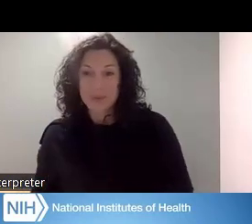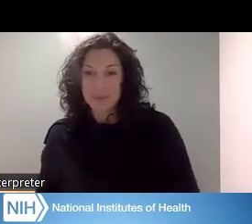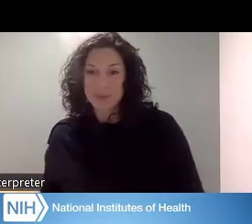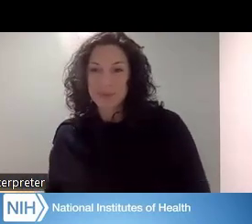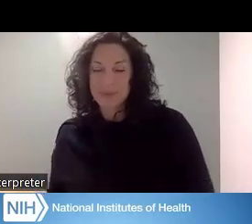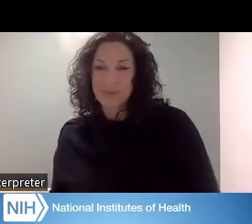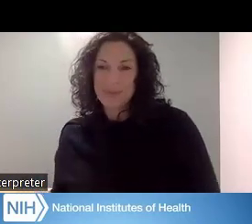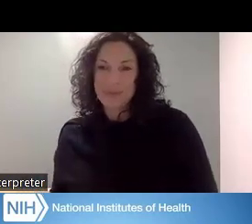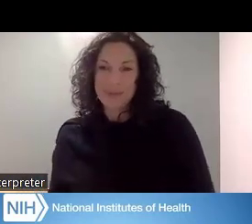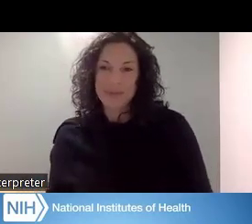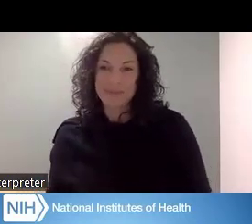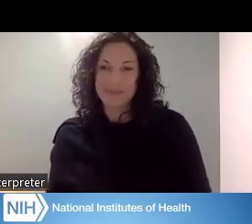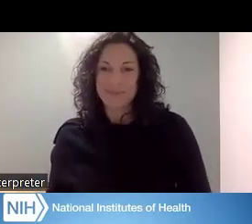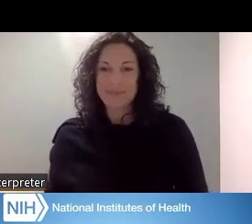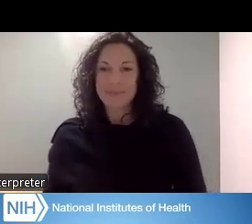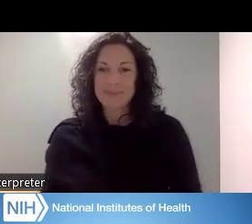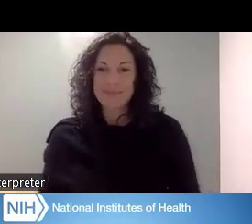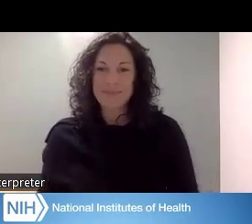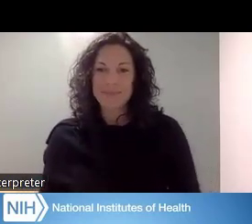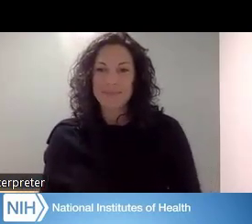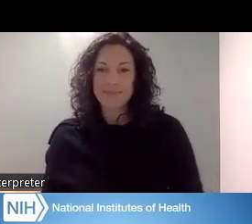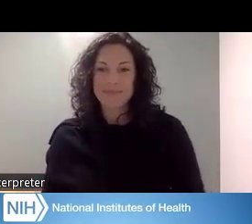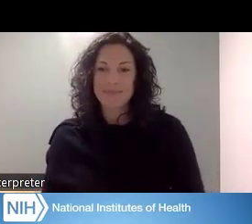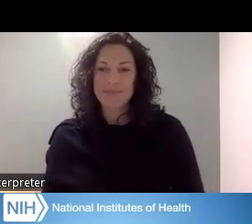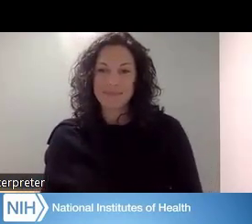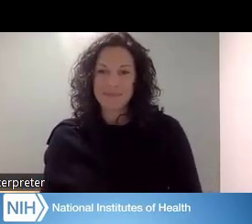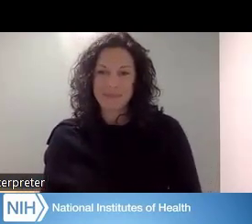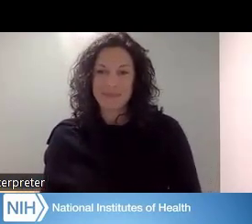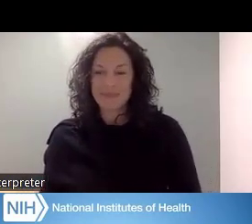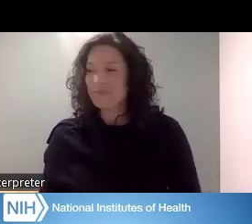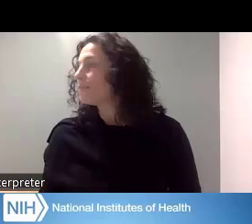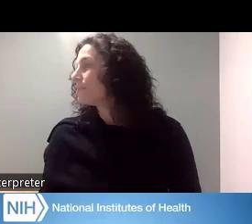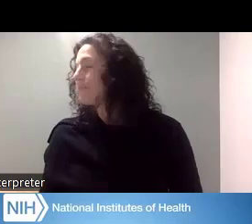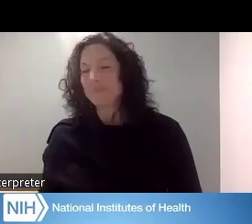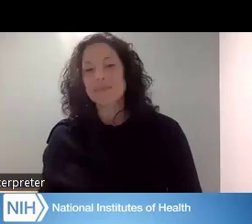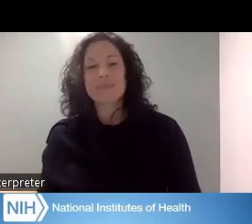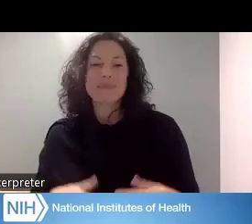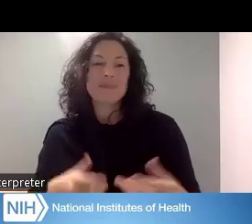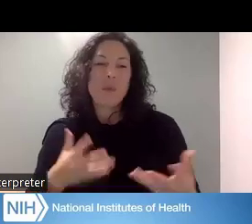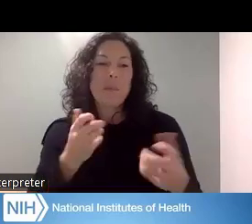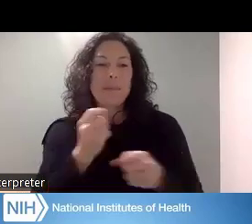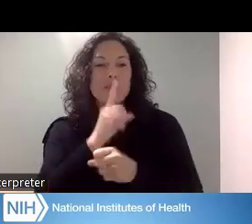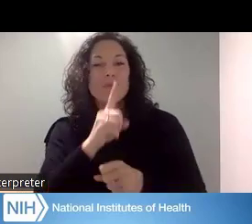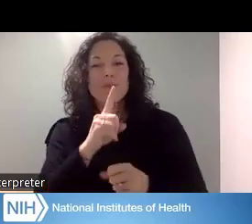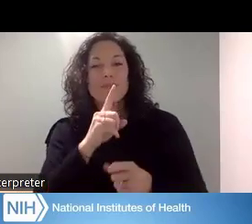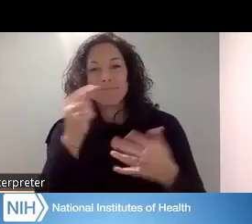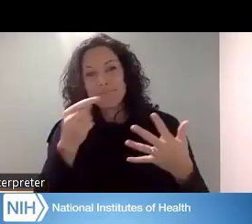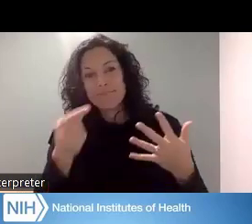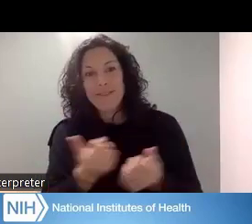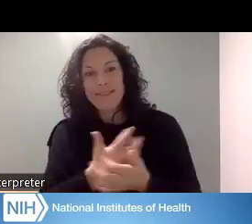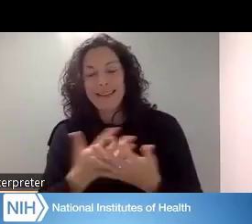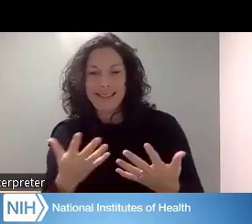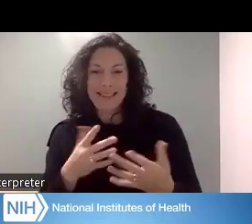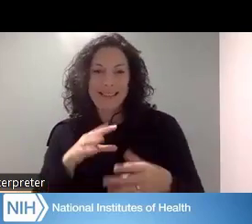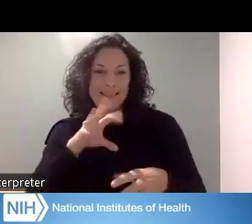as many questions as possible for FFR once I'm complete with my presentation. And so let's get right on into the FFR